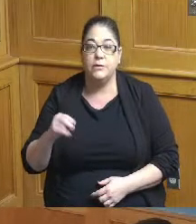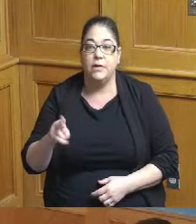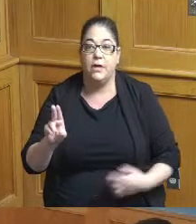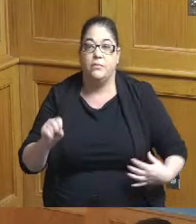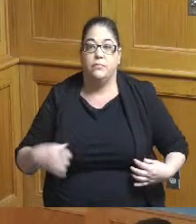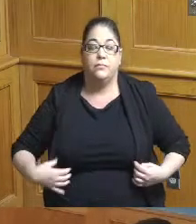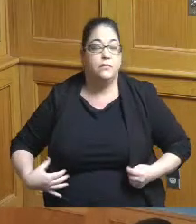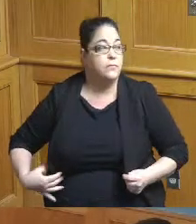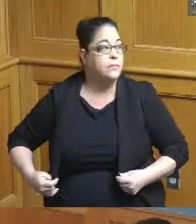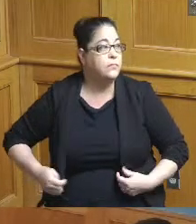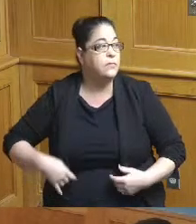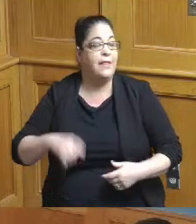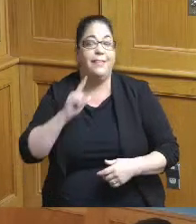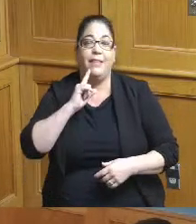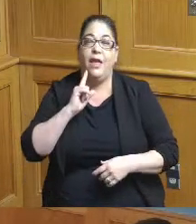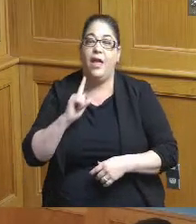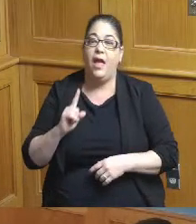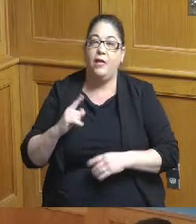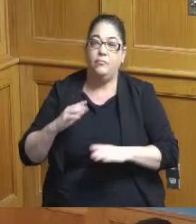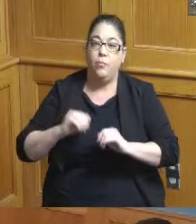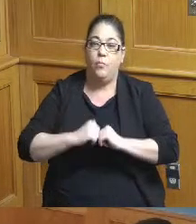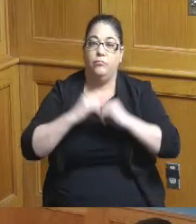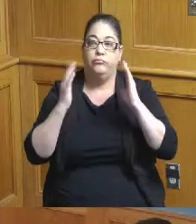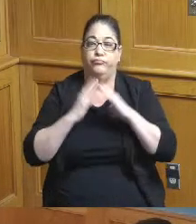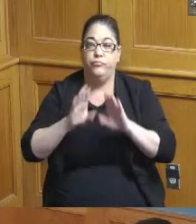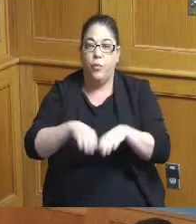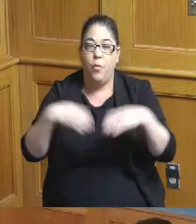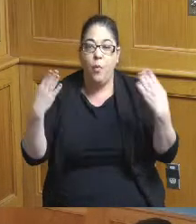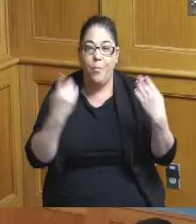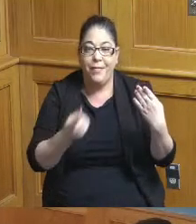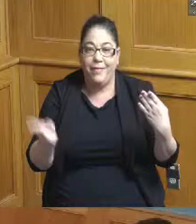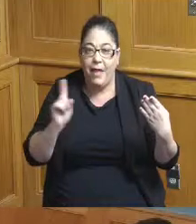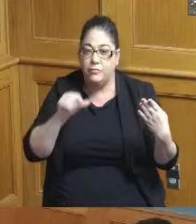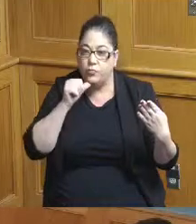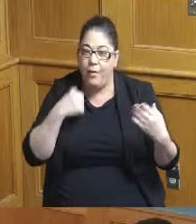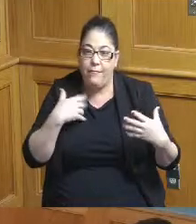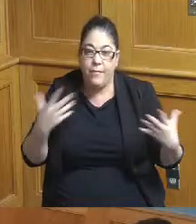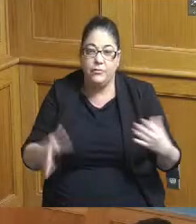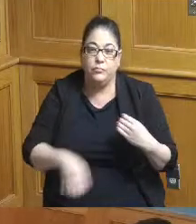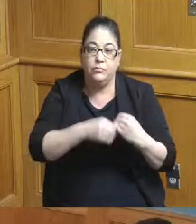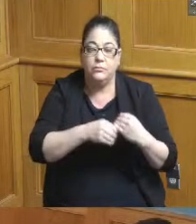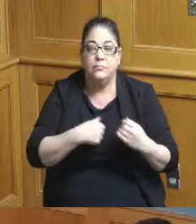related to the rollout that we had last week although the memo has been referenced The Memo